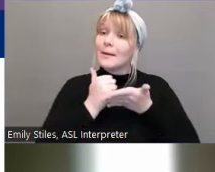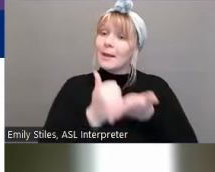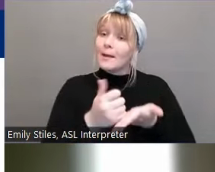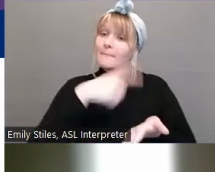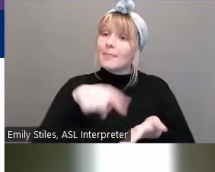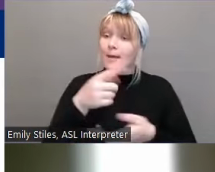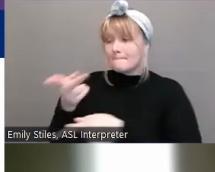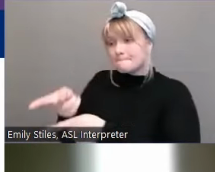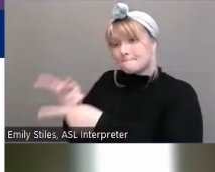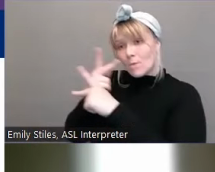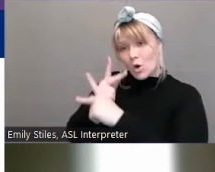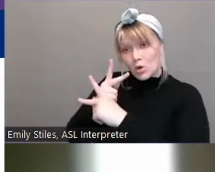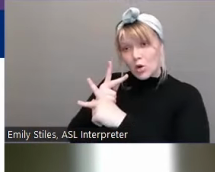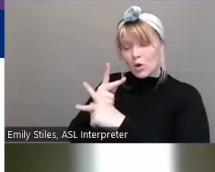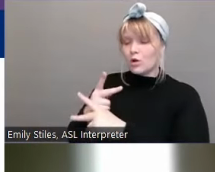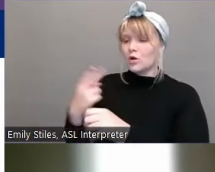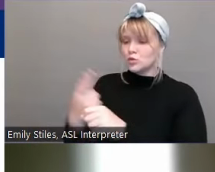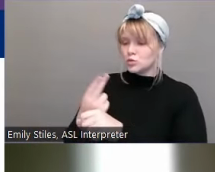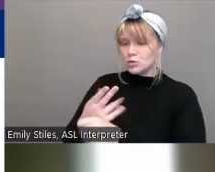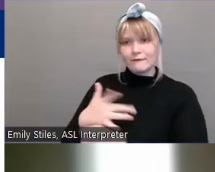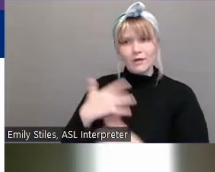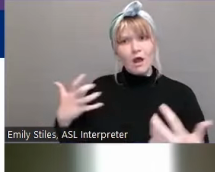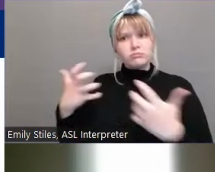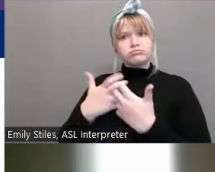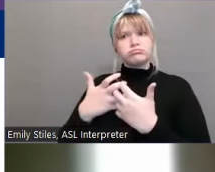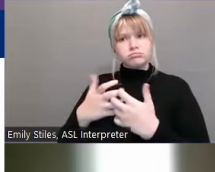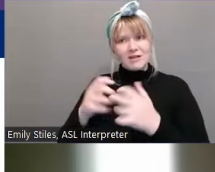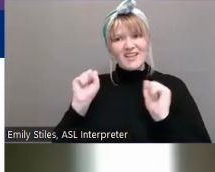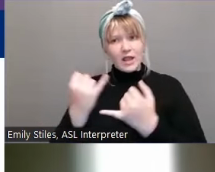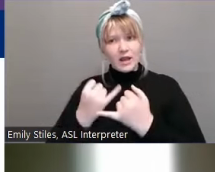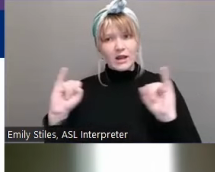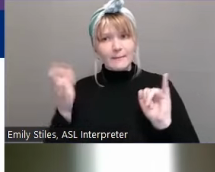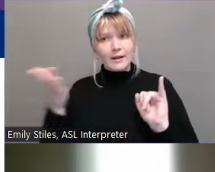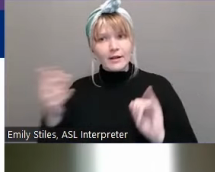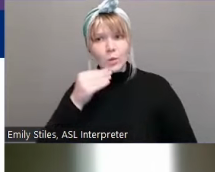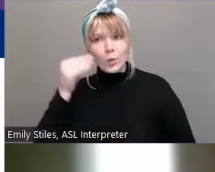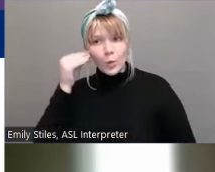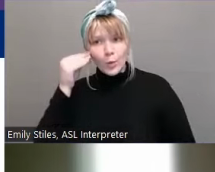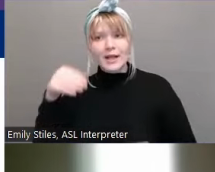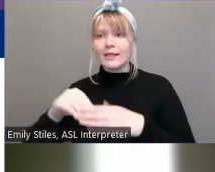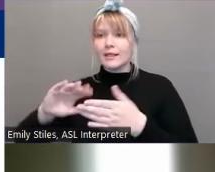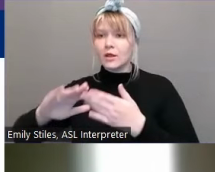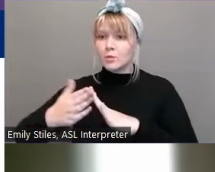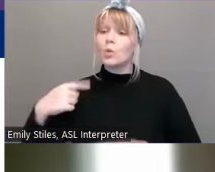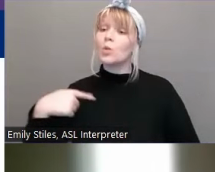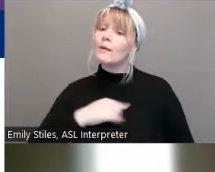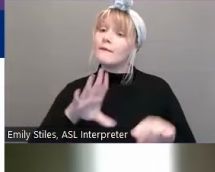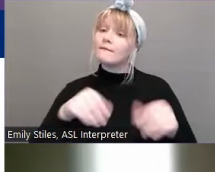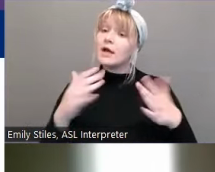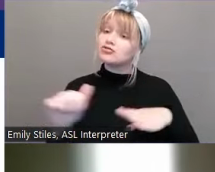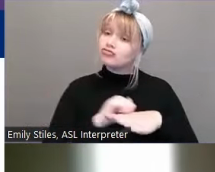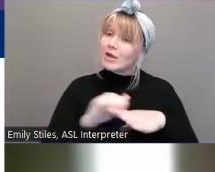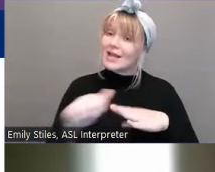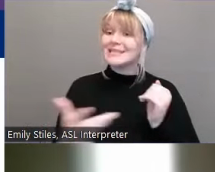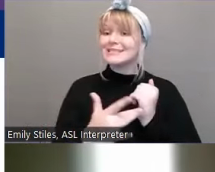at home and in the community. We also provided training and technical assistance to aging staff.